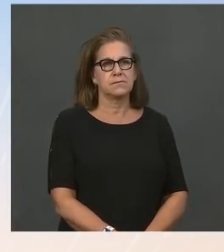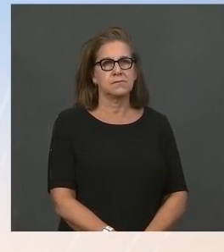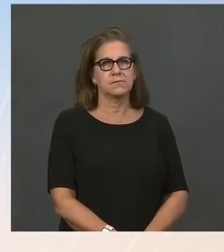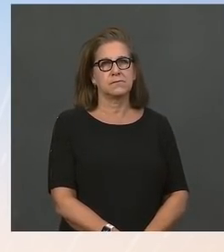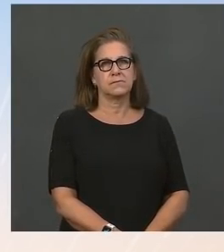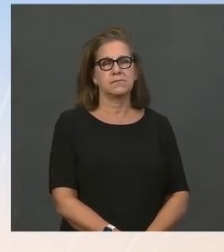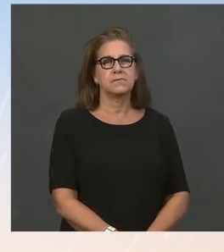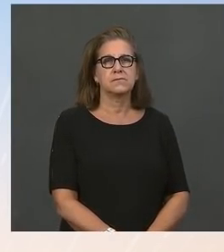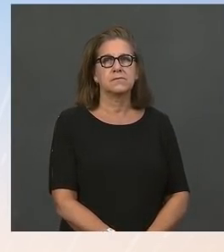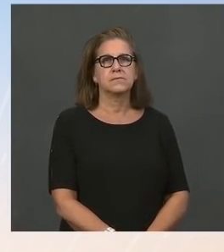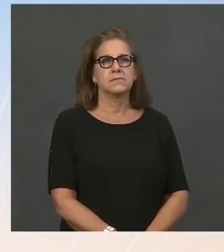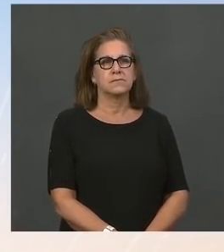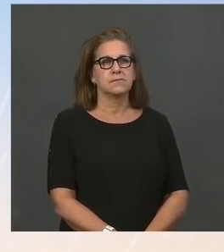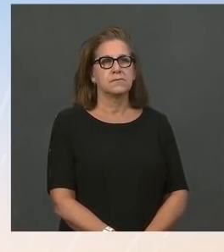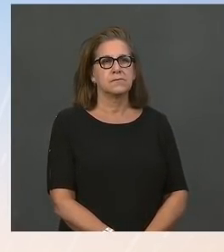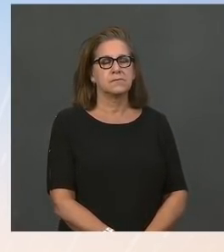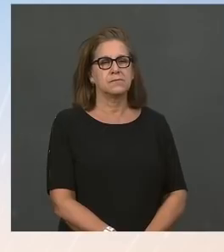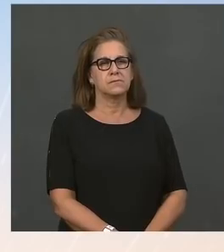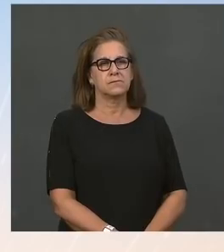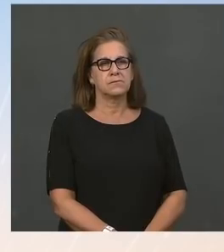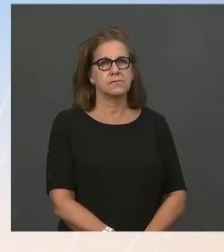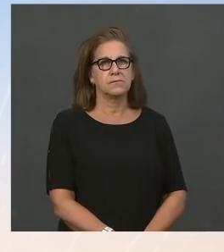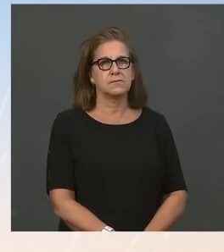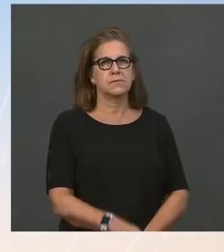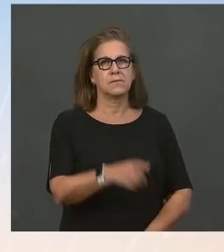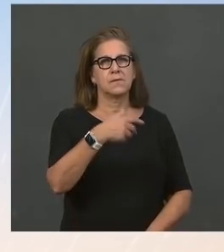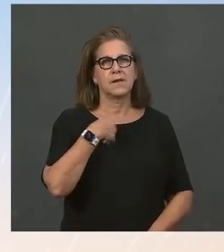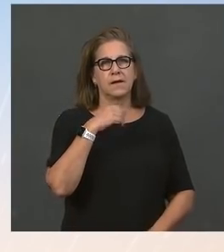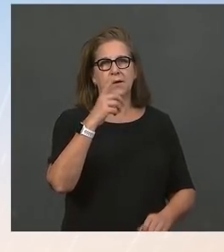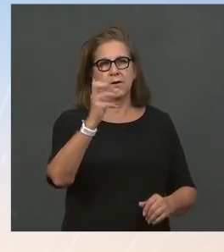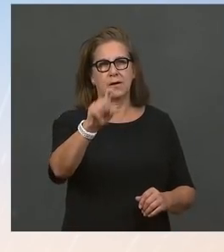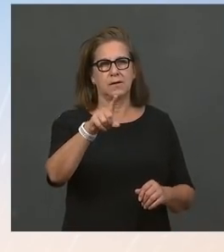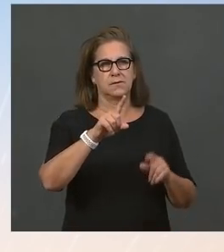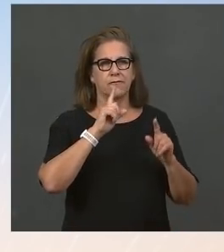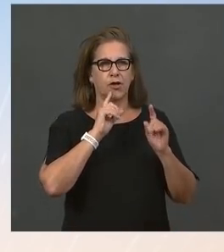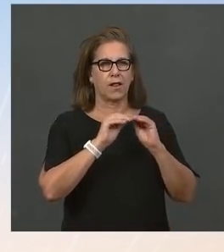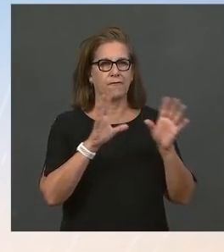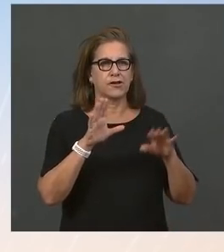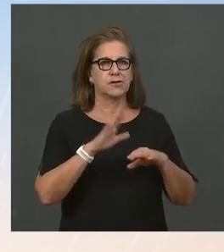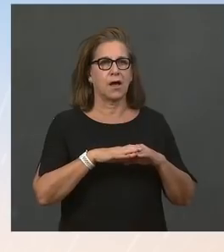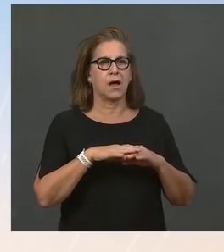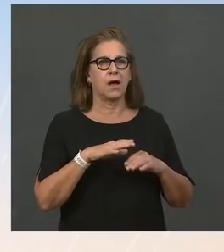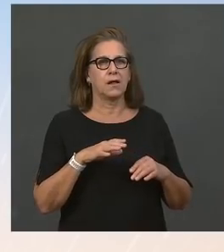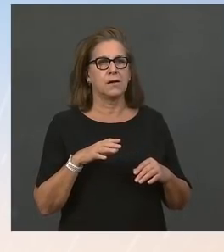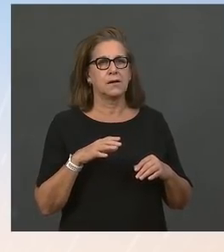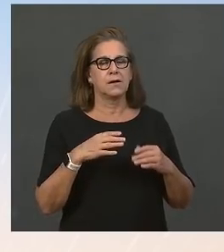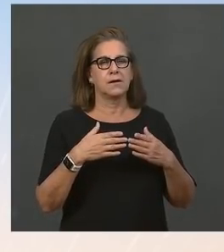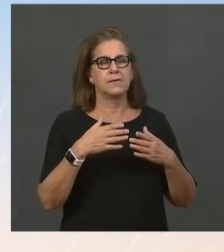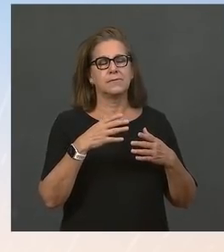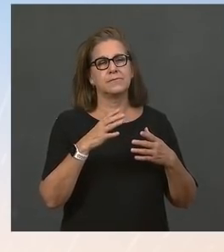you talked about how universal pre-K, family leave -- are those things that will definitely be in the bill?